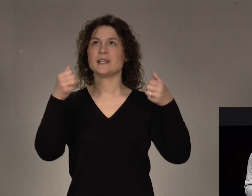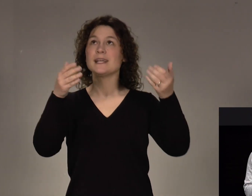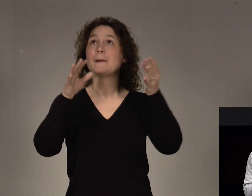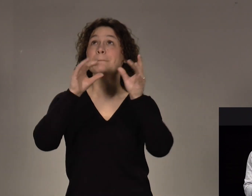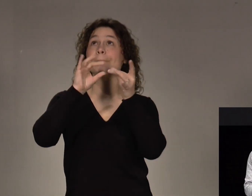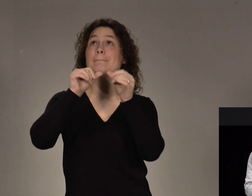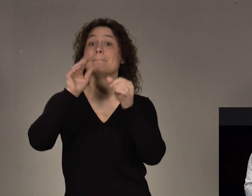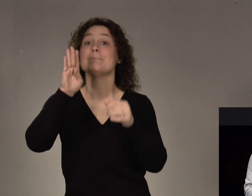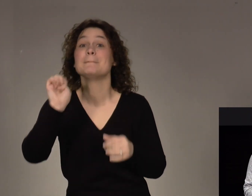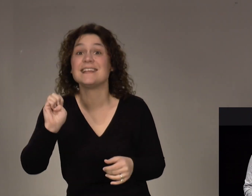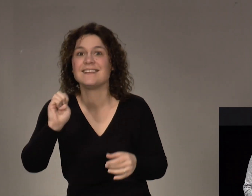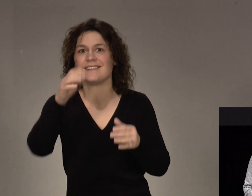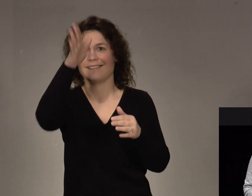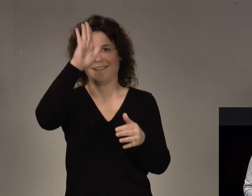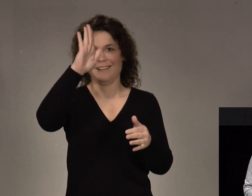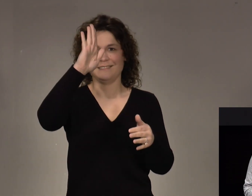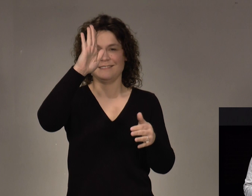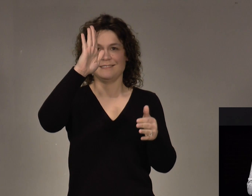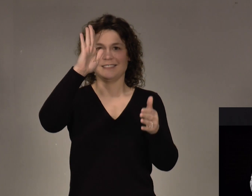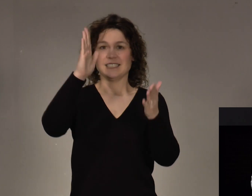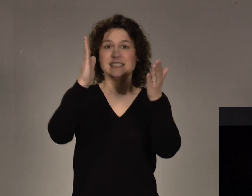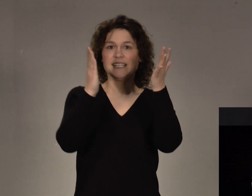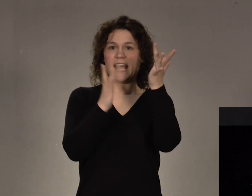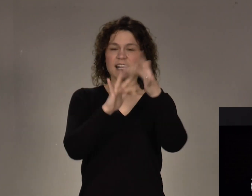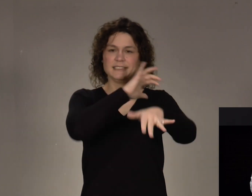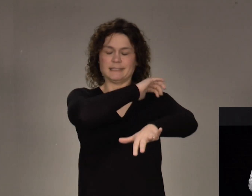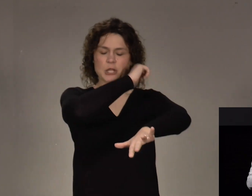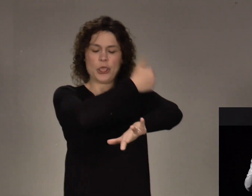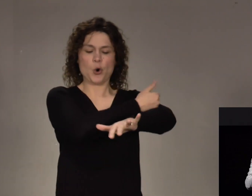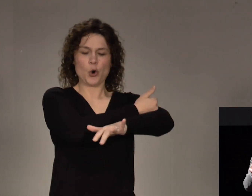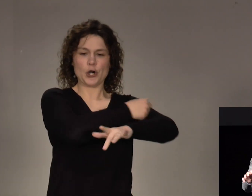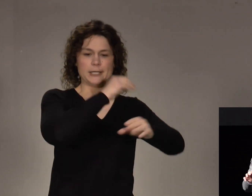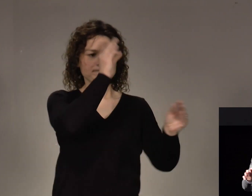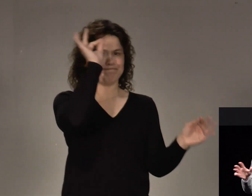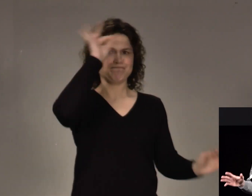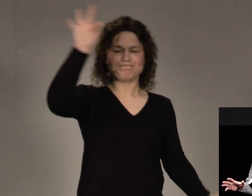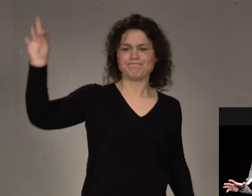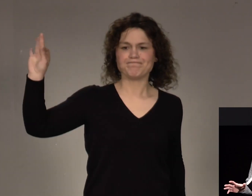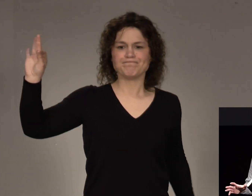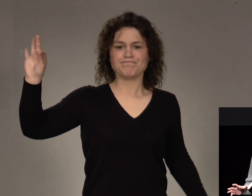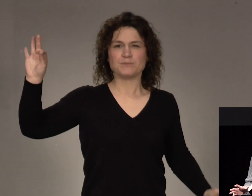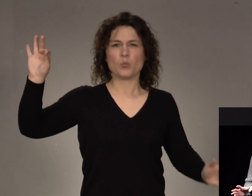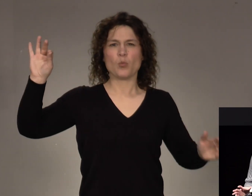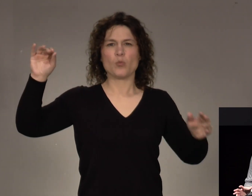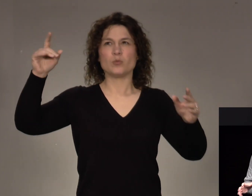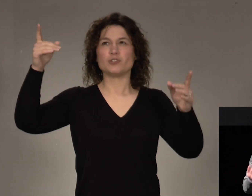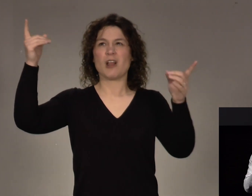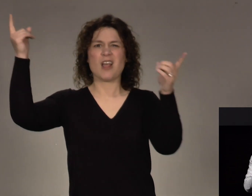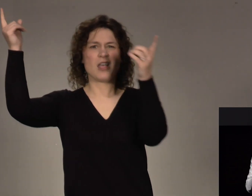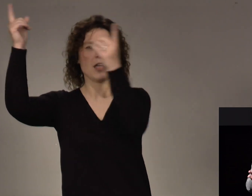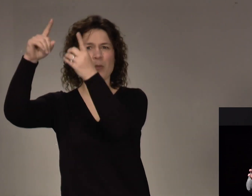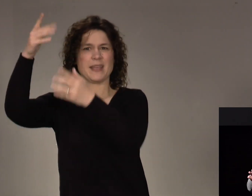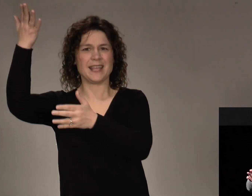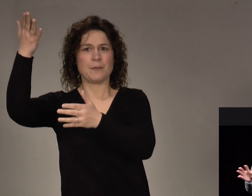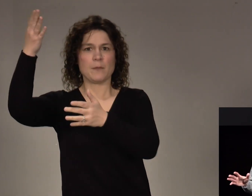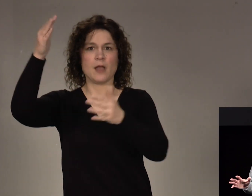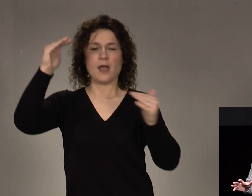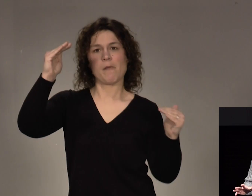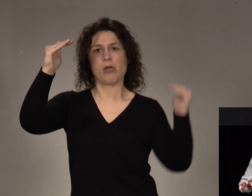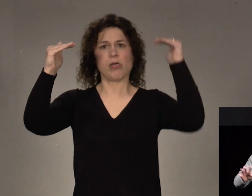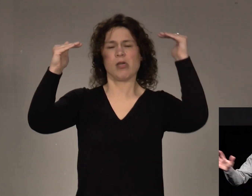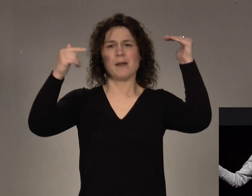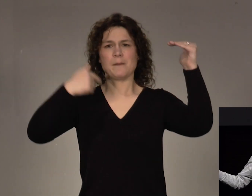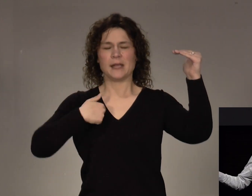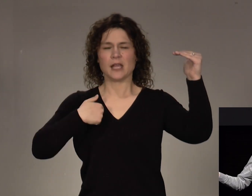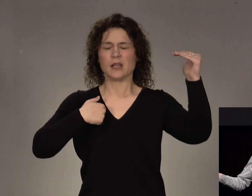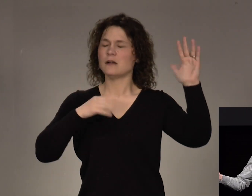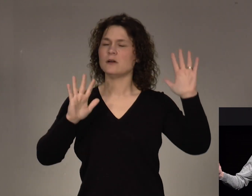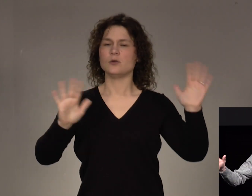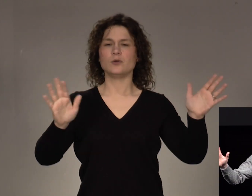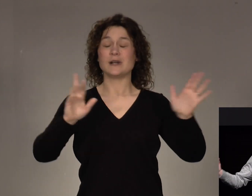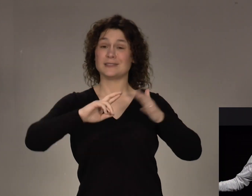authority. And in an attempt to de-God God-- to de-throne God and as a result life